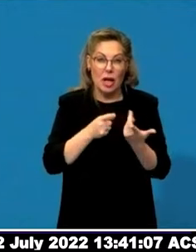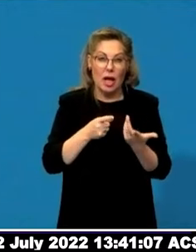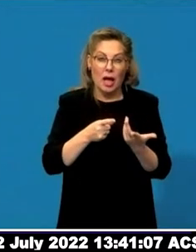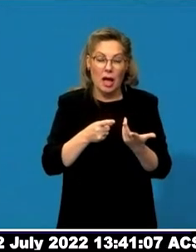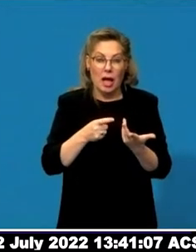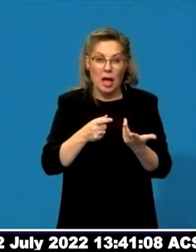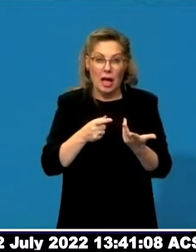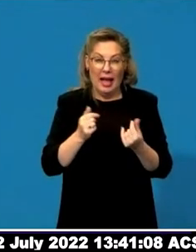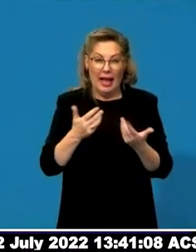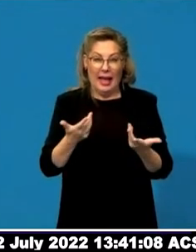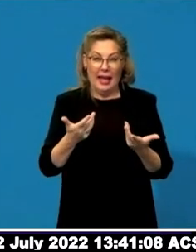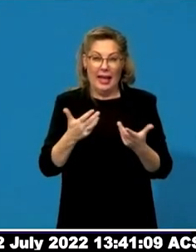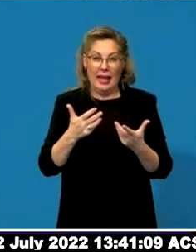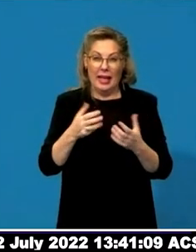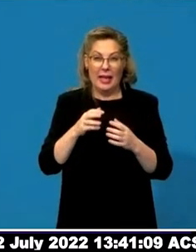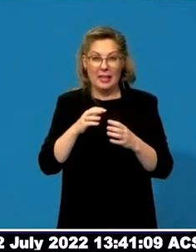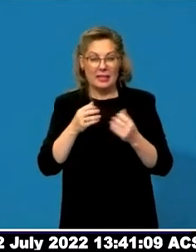not proper English, you know.